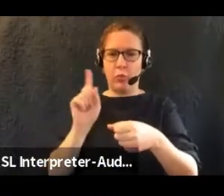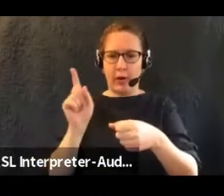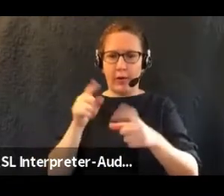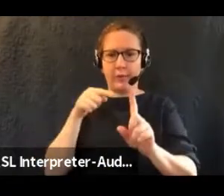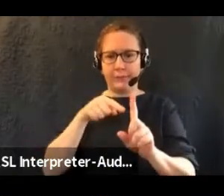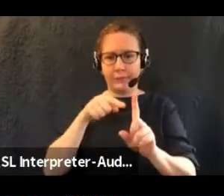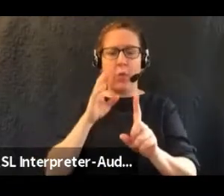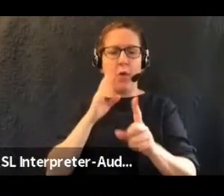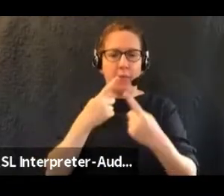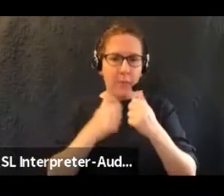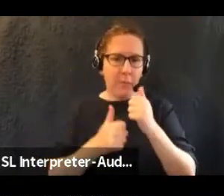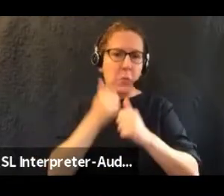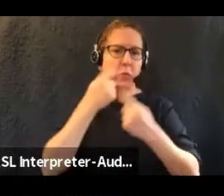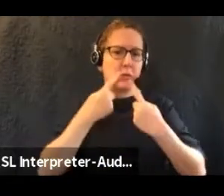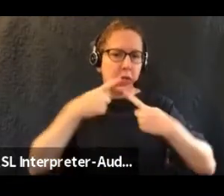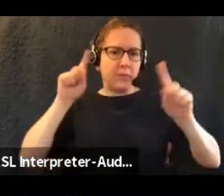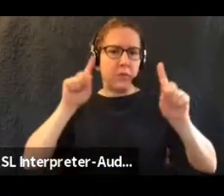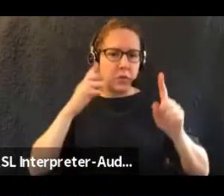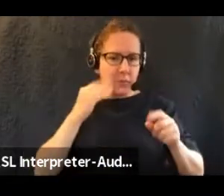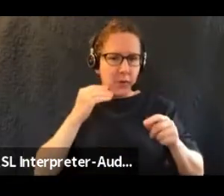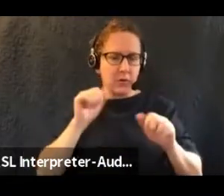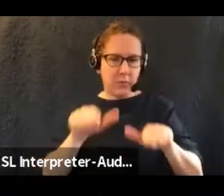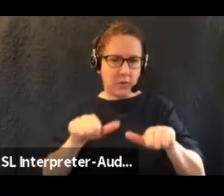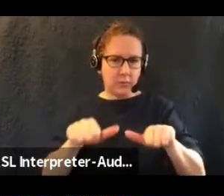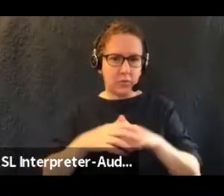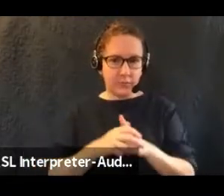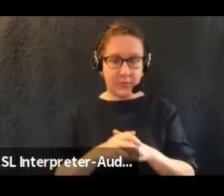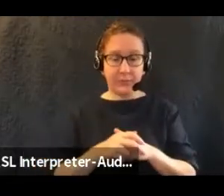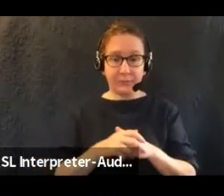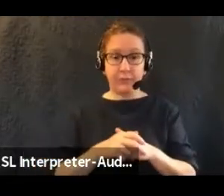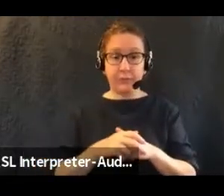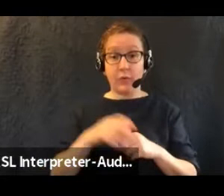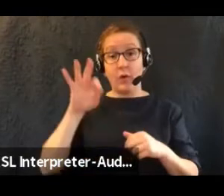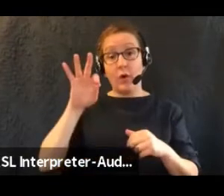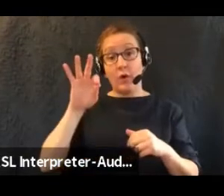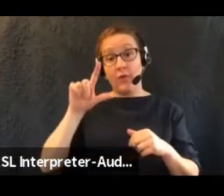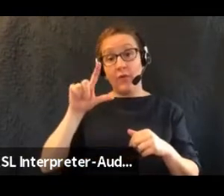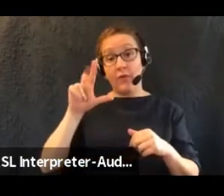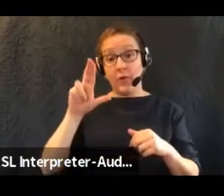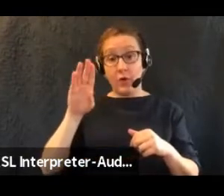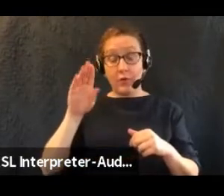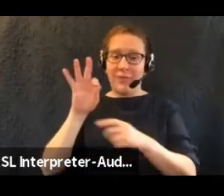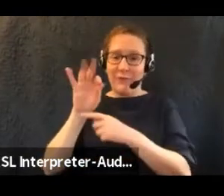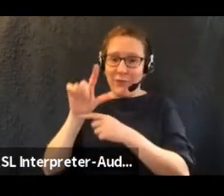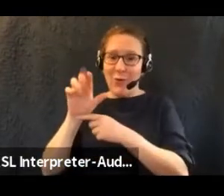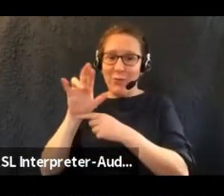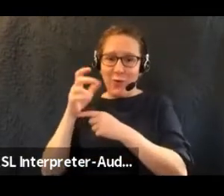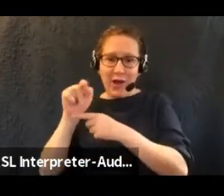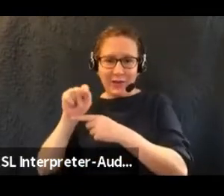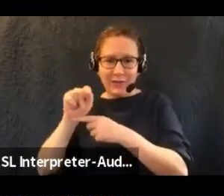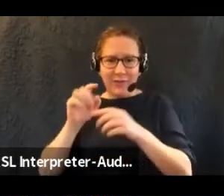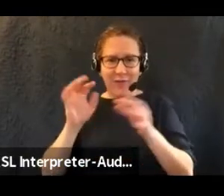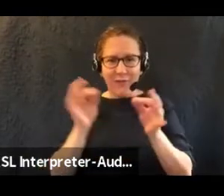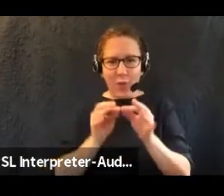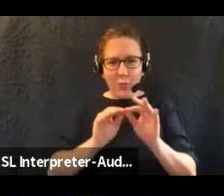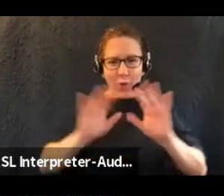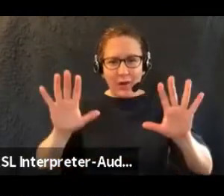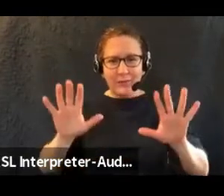to have the most successful experience as possible. Within Fulbright, because it's such a global program and there's so many different players